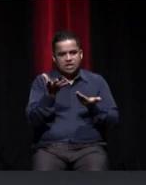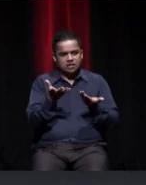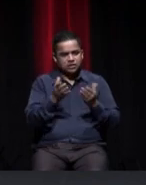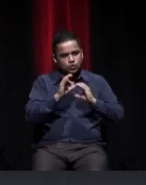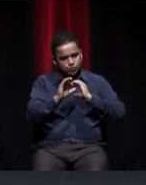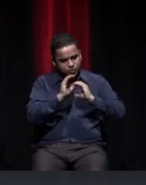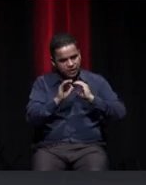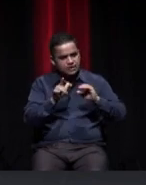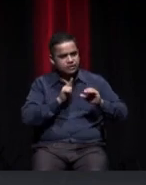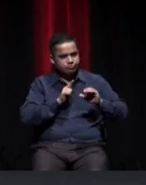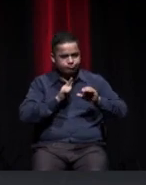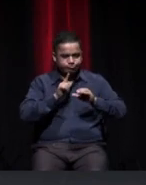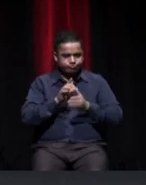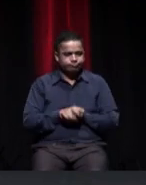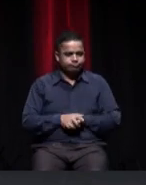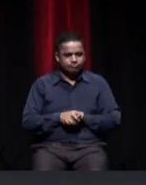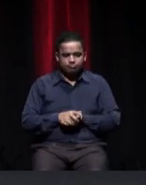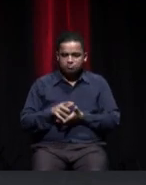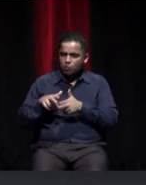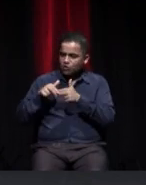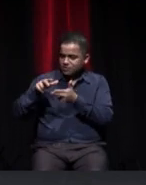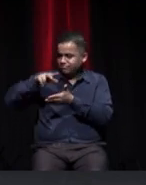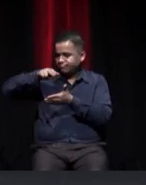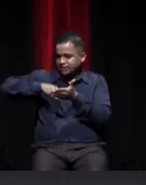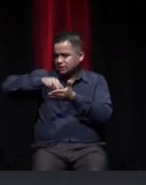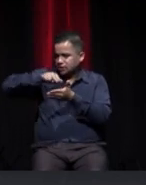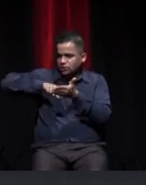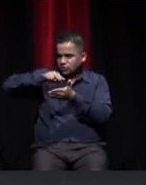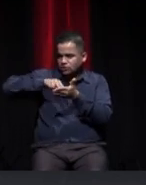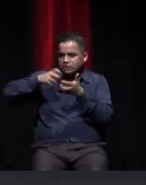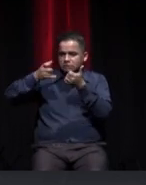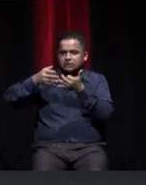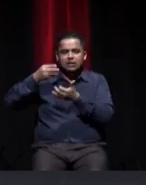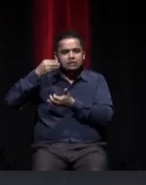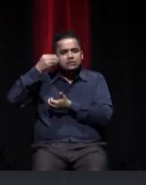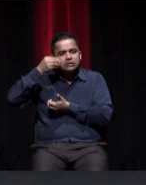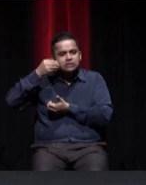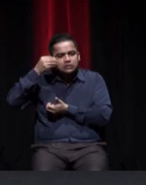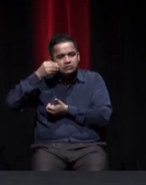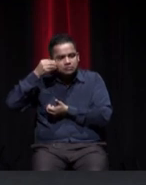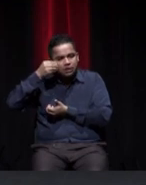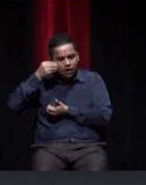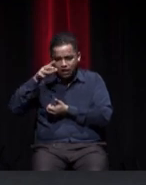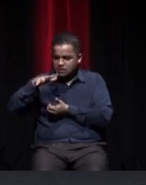because of this reading he makes of the experience of compression of of space and time,